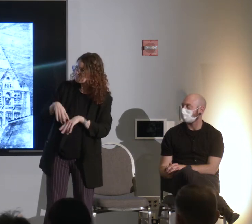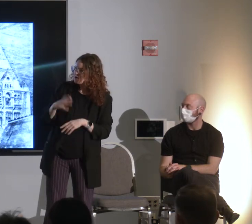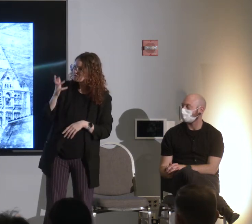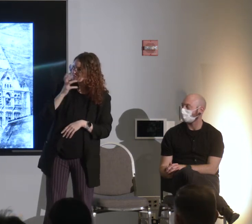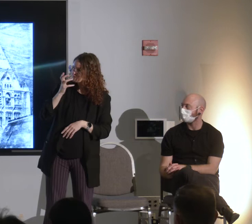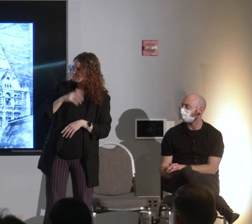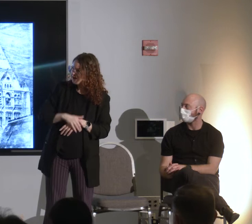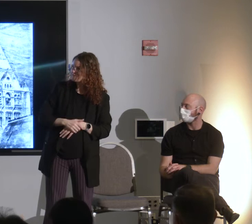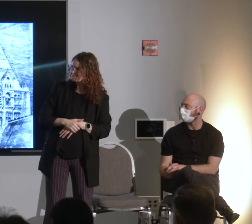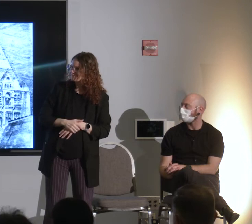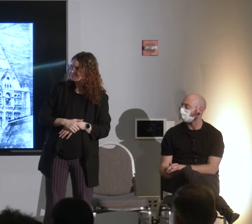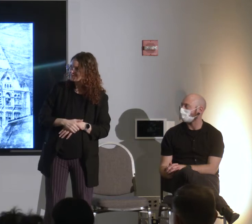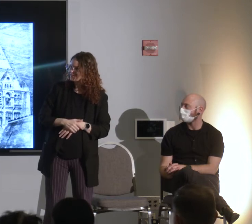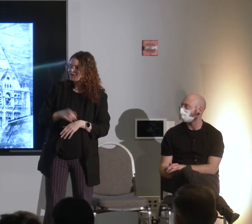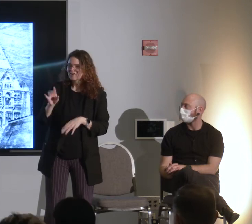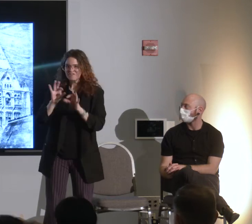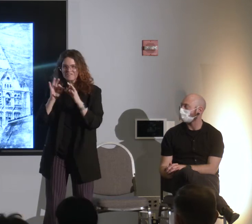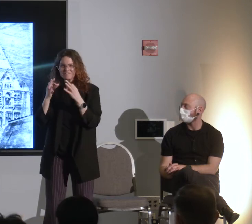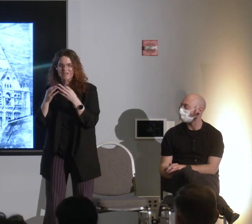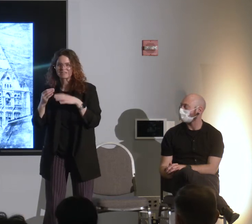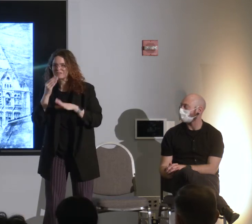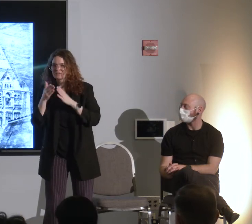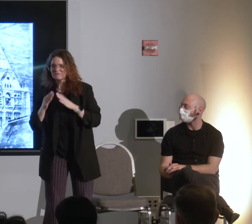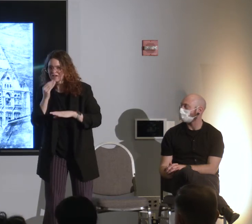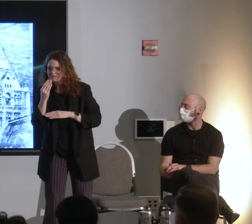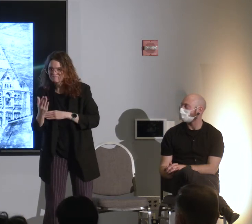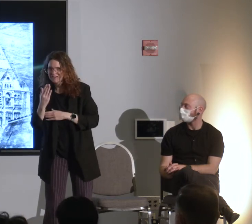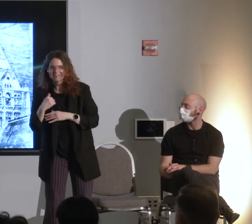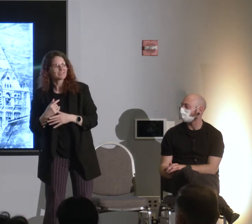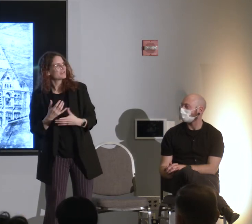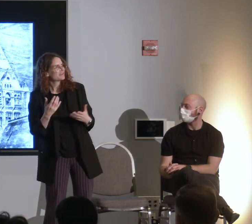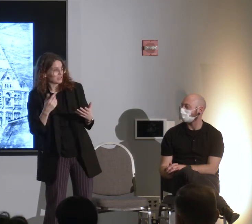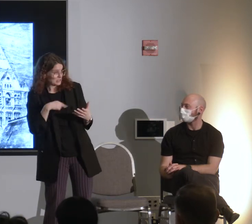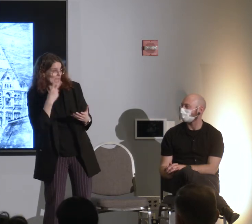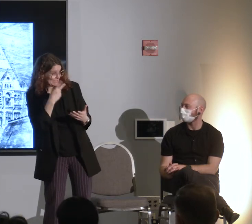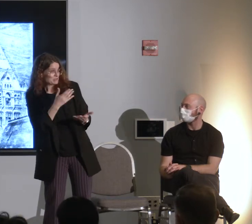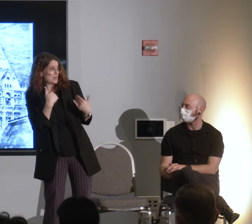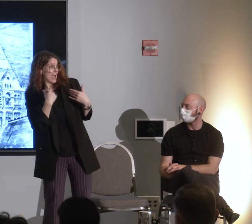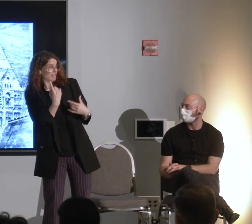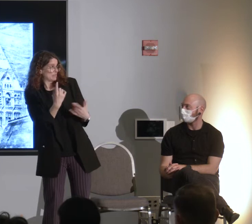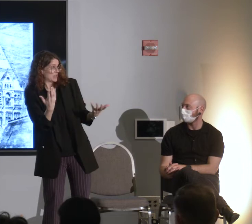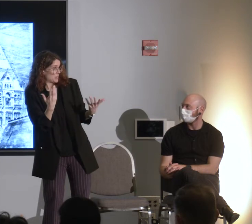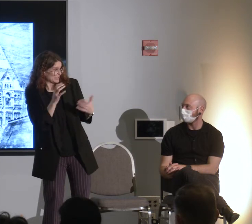boisterous interruption of her family's quiet breakfast, "But what is it you have?" "I've got the church!",